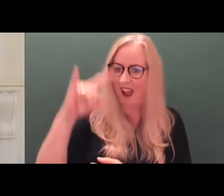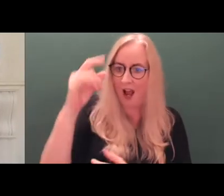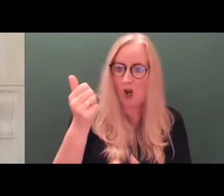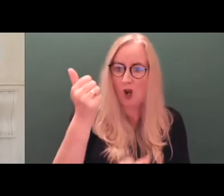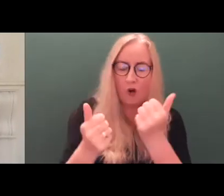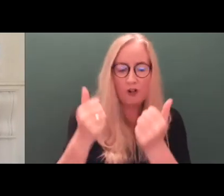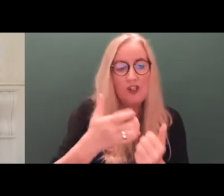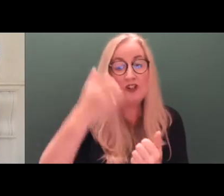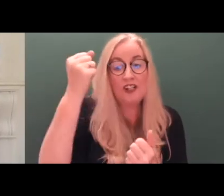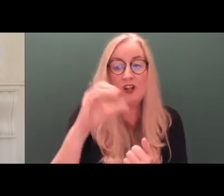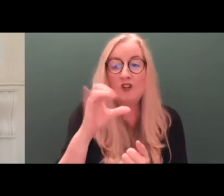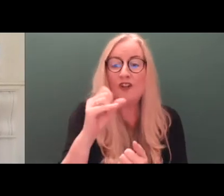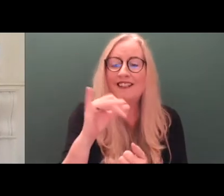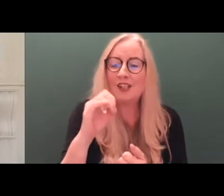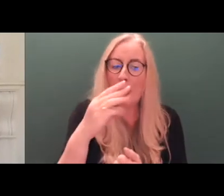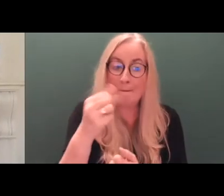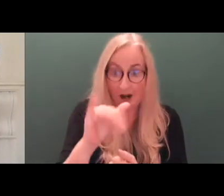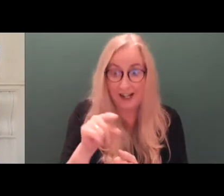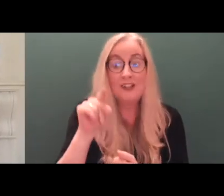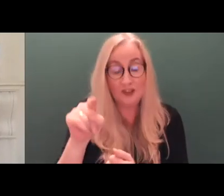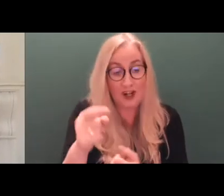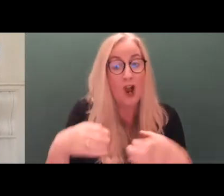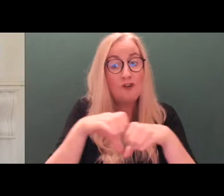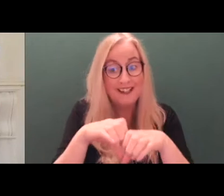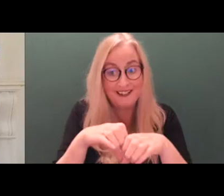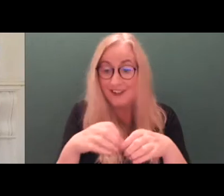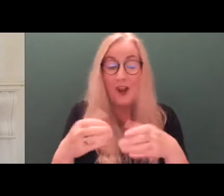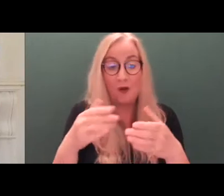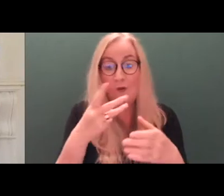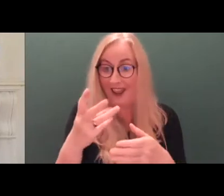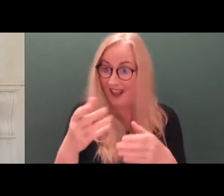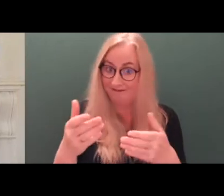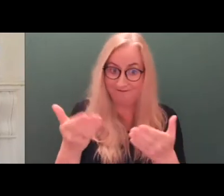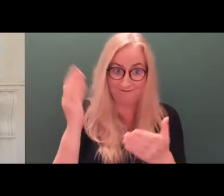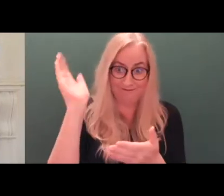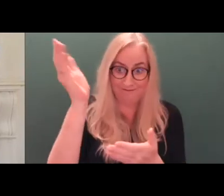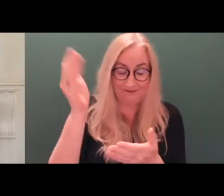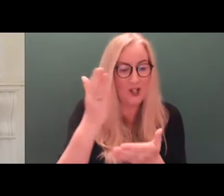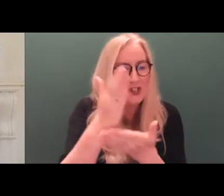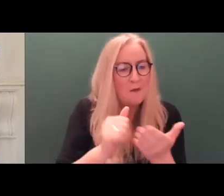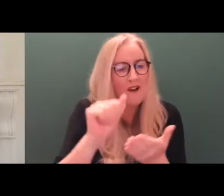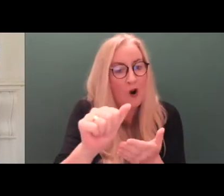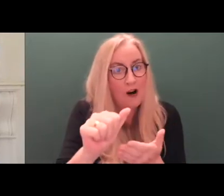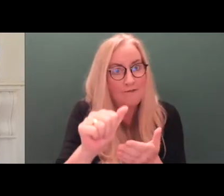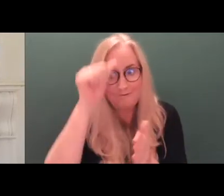Mary Irvine has agreed to close our conference by sharing some of her extensive experience